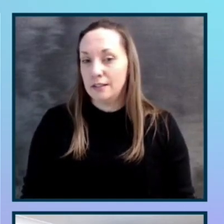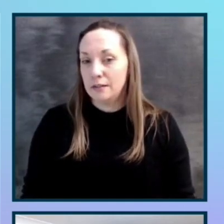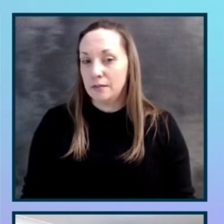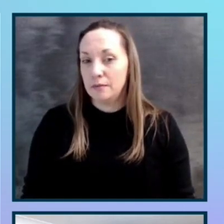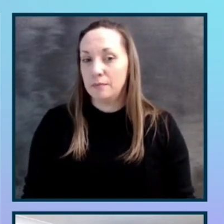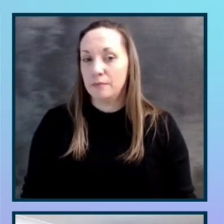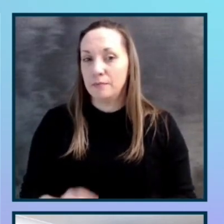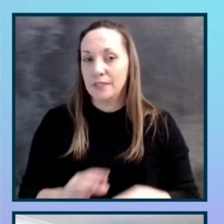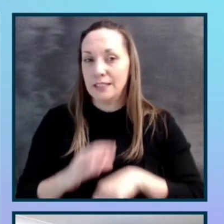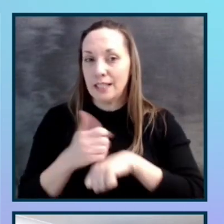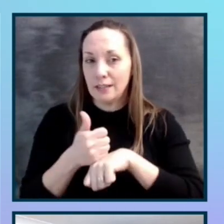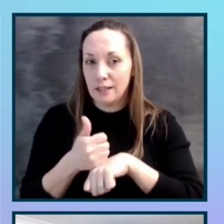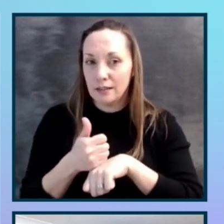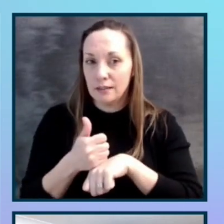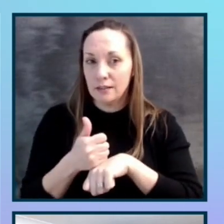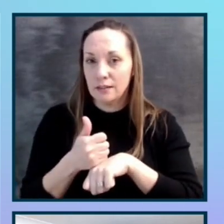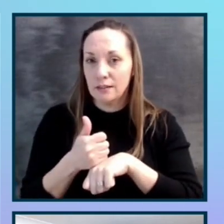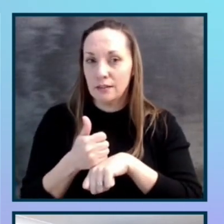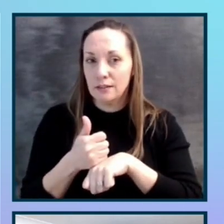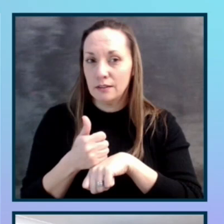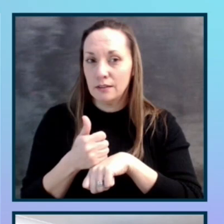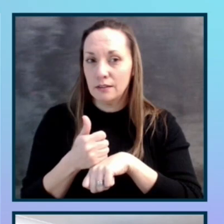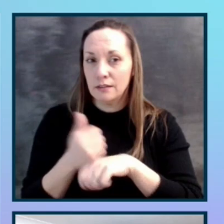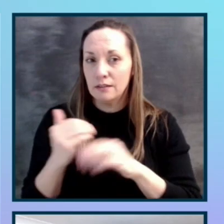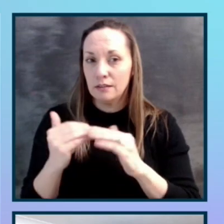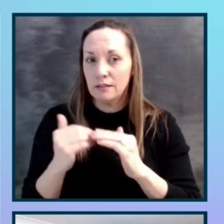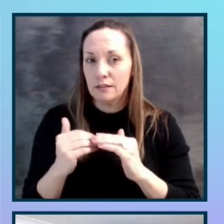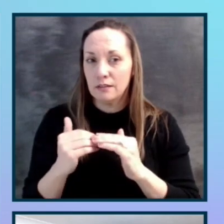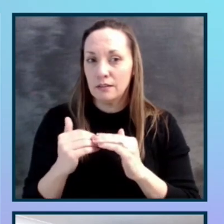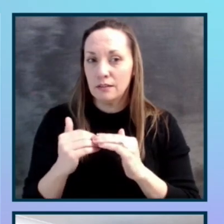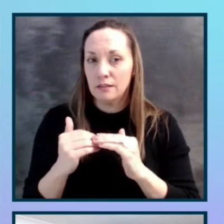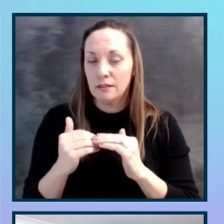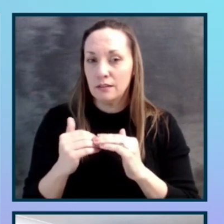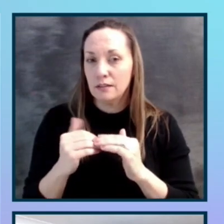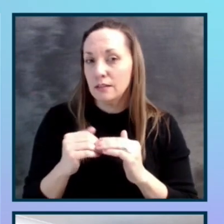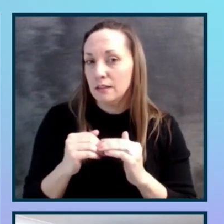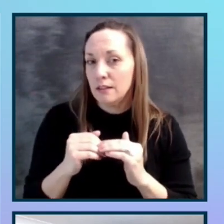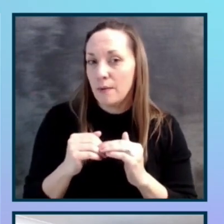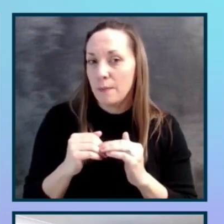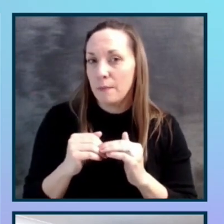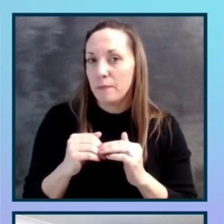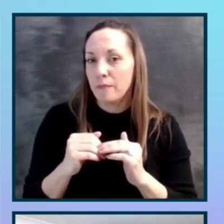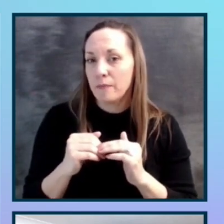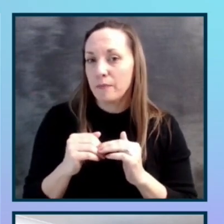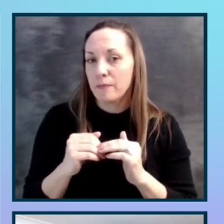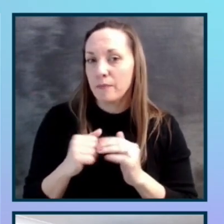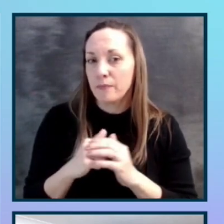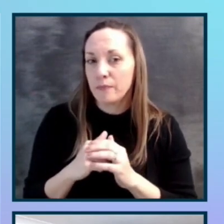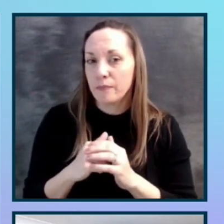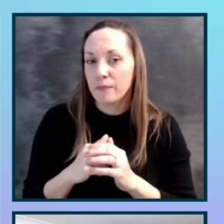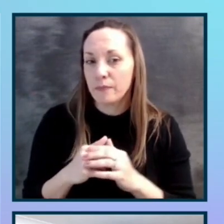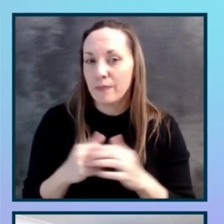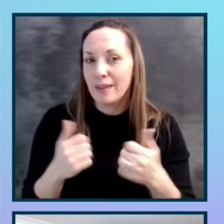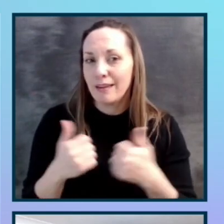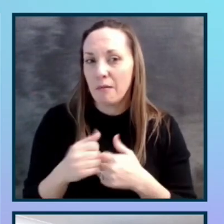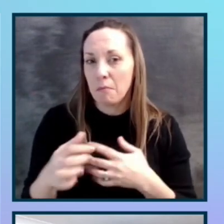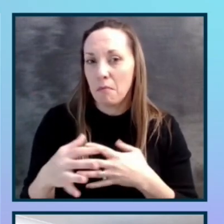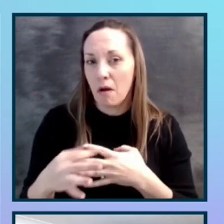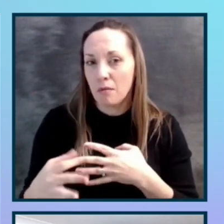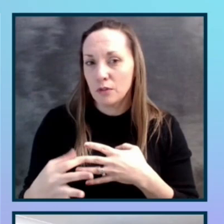language, text, chat scale, this set game options, settings,